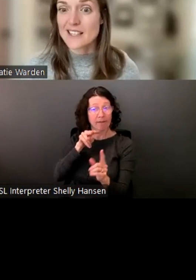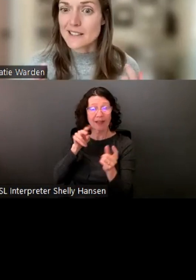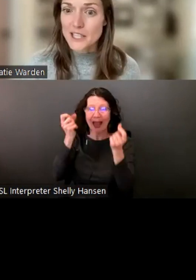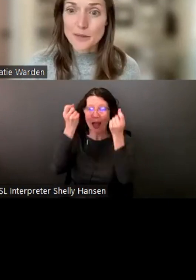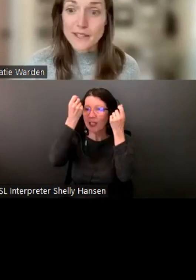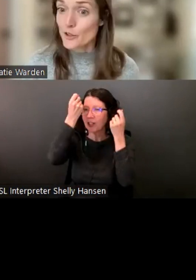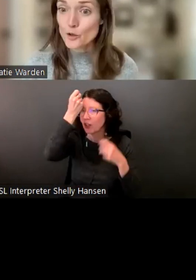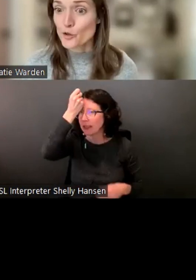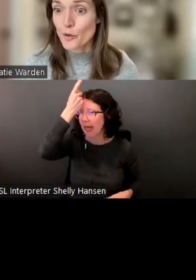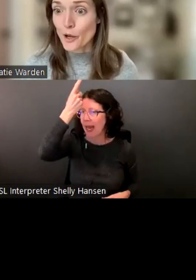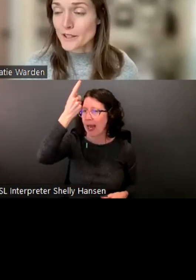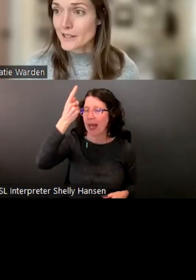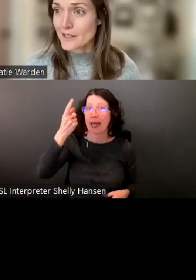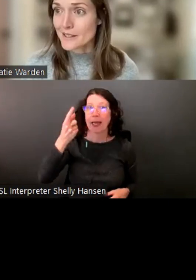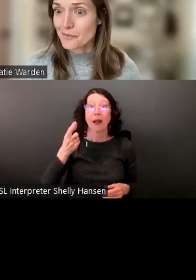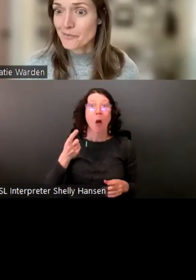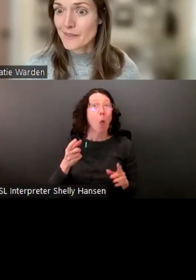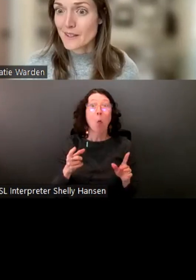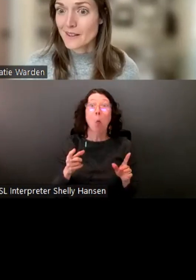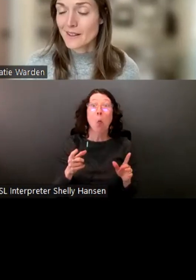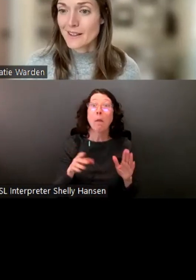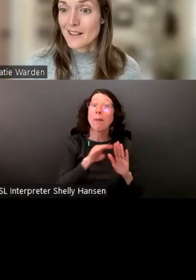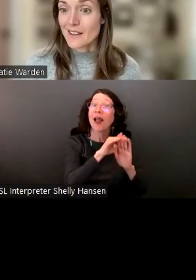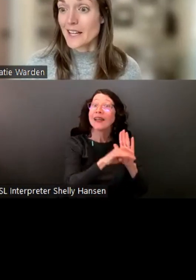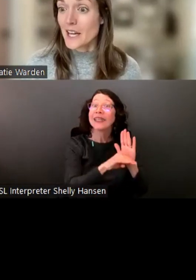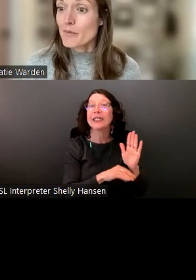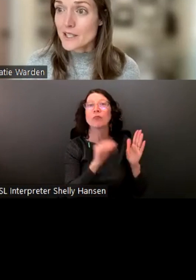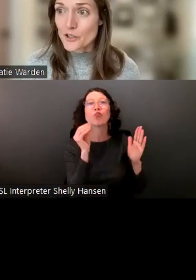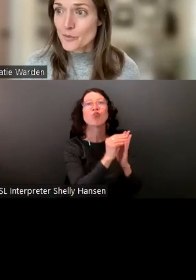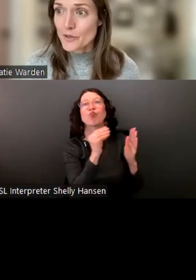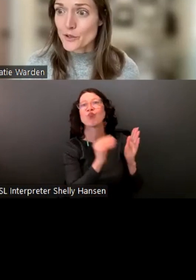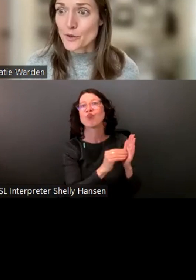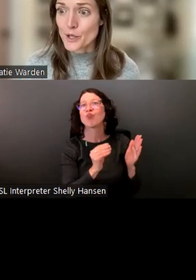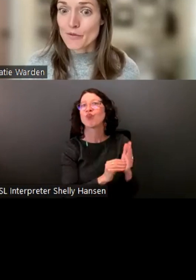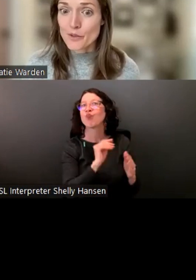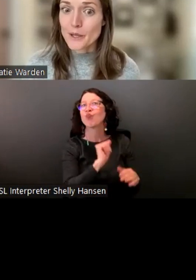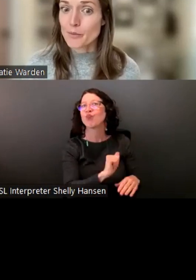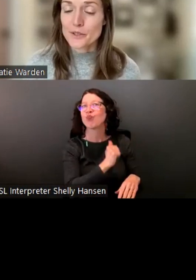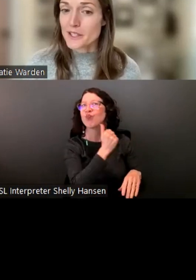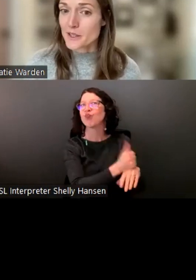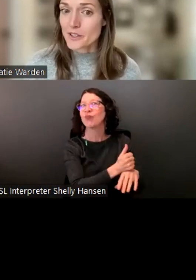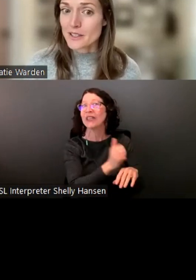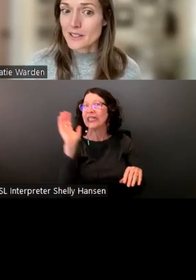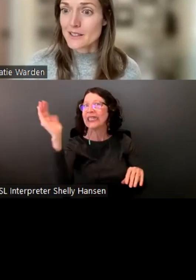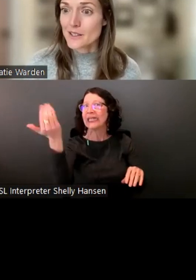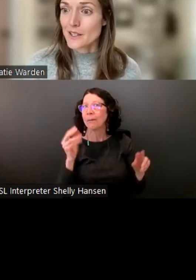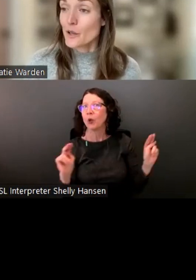that seemingly neutral policies can be discriminatory for people with disabilities